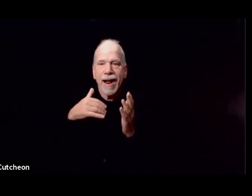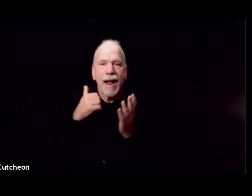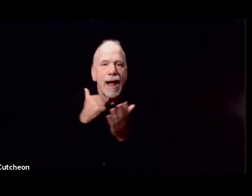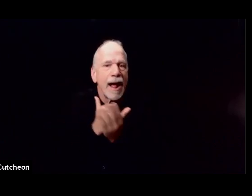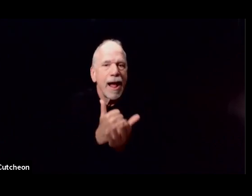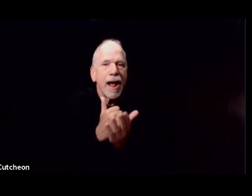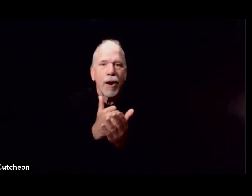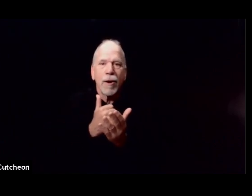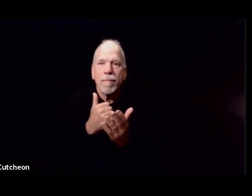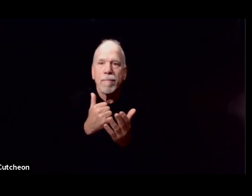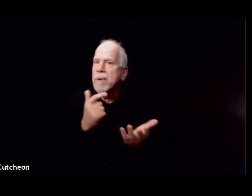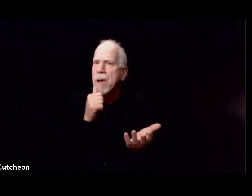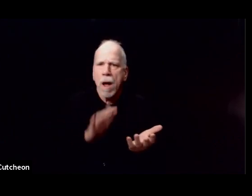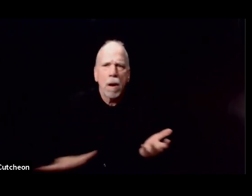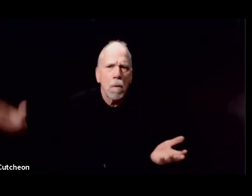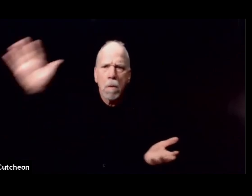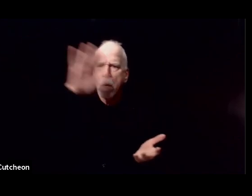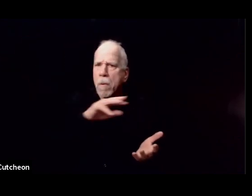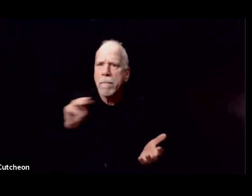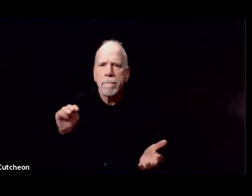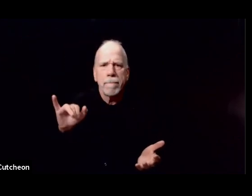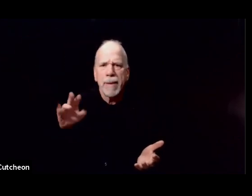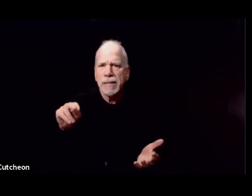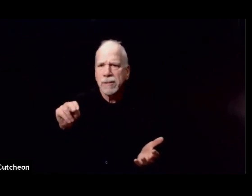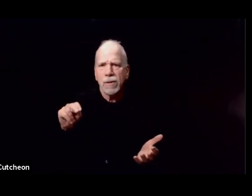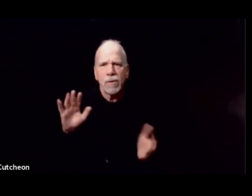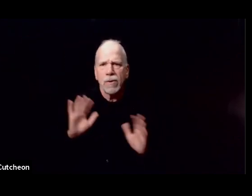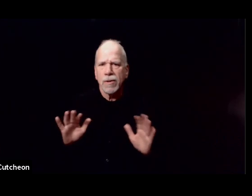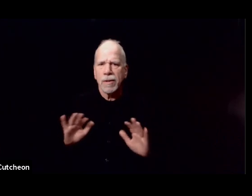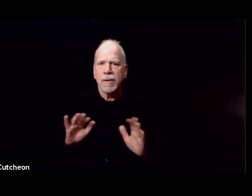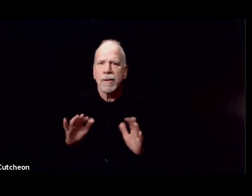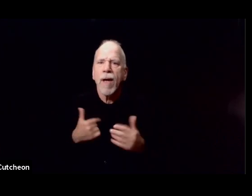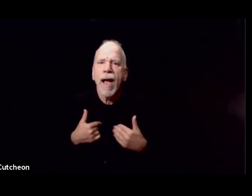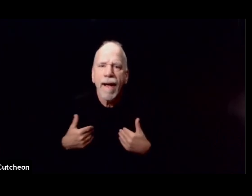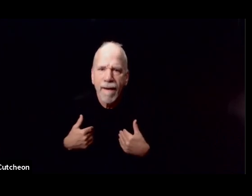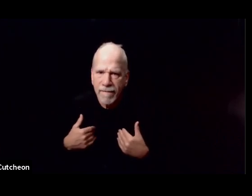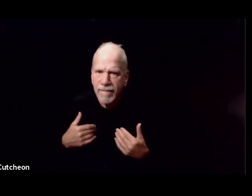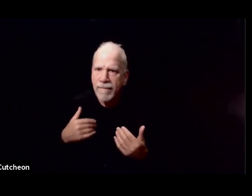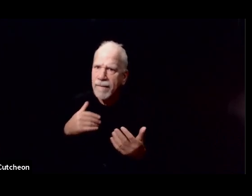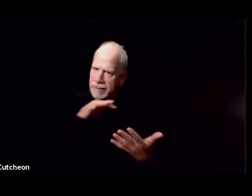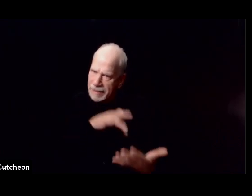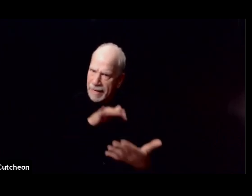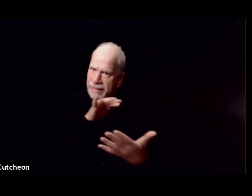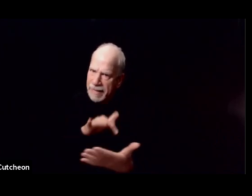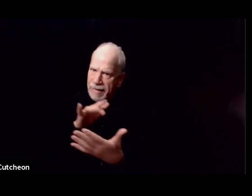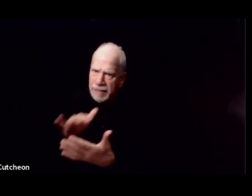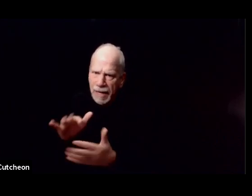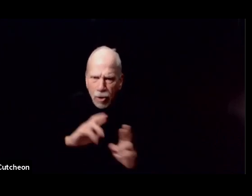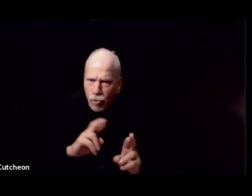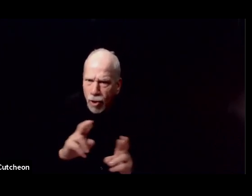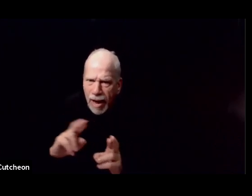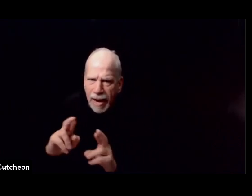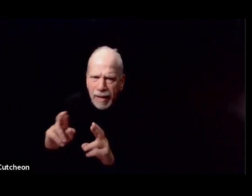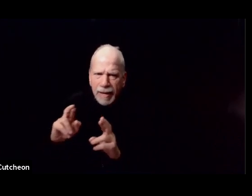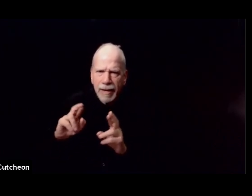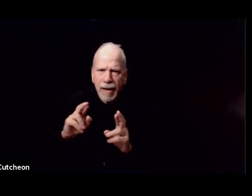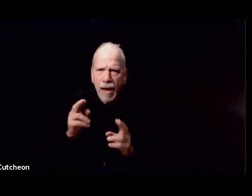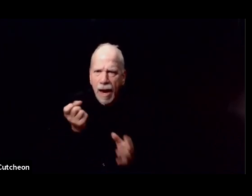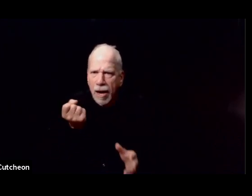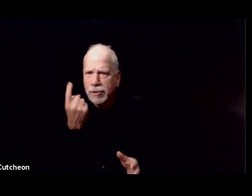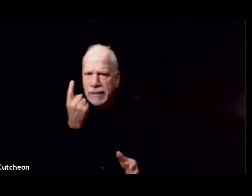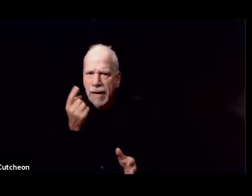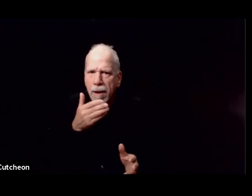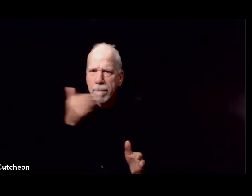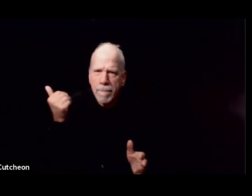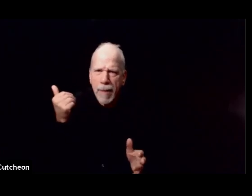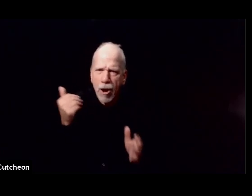some additional studies plan to be able to look at a number of communities and other